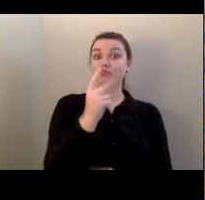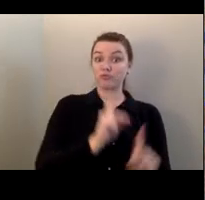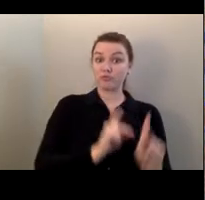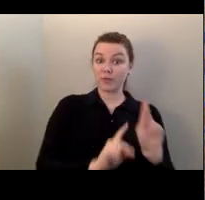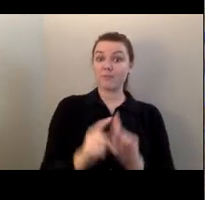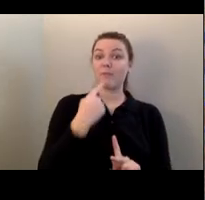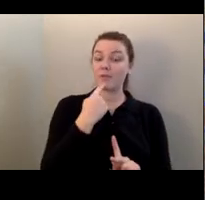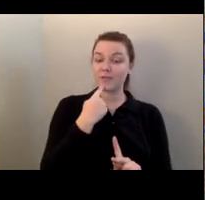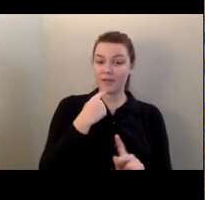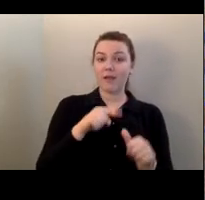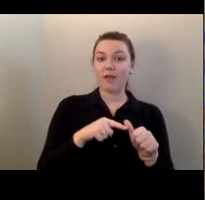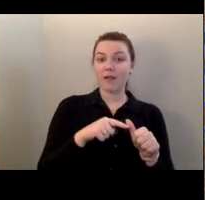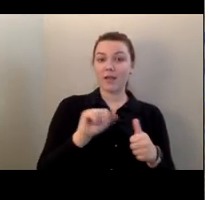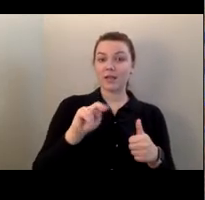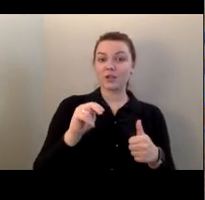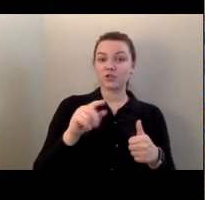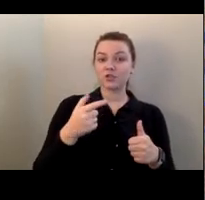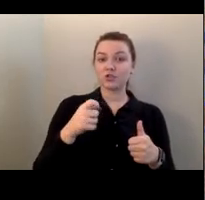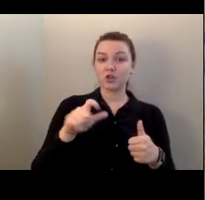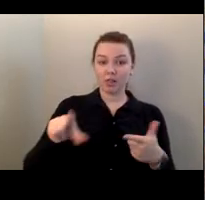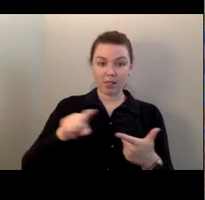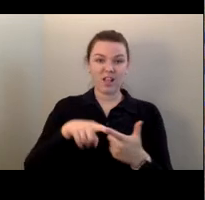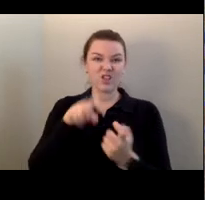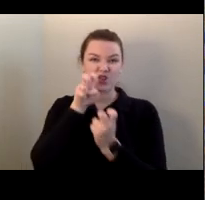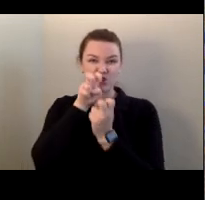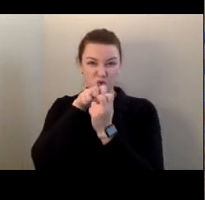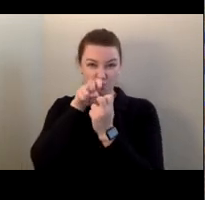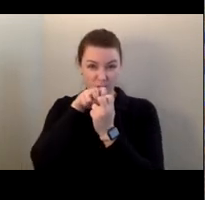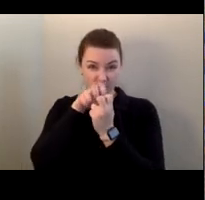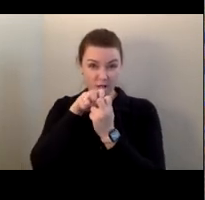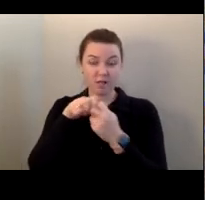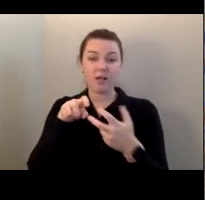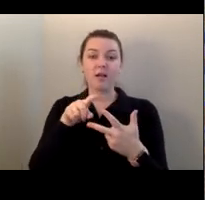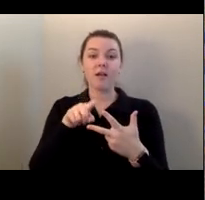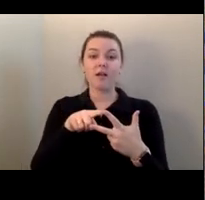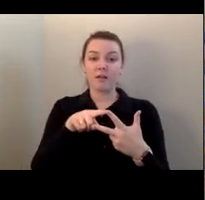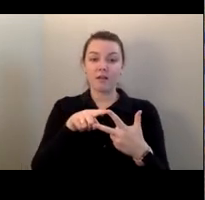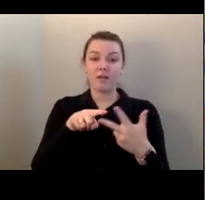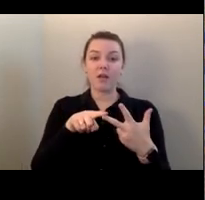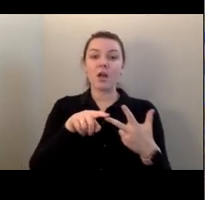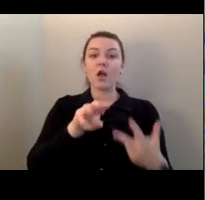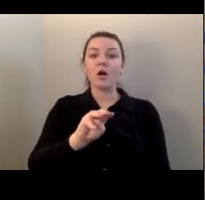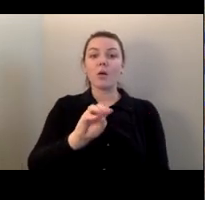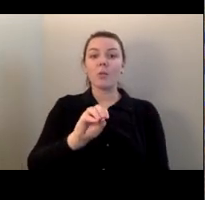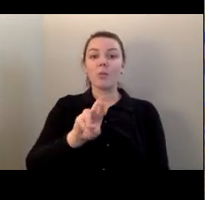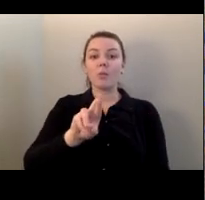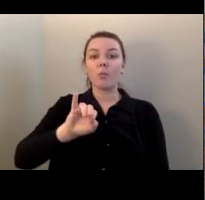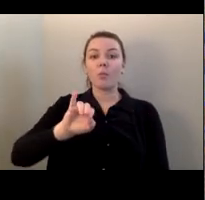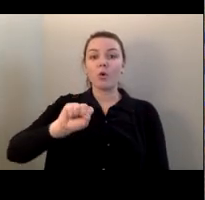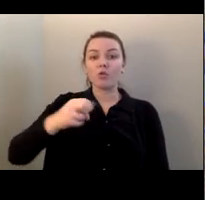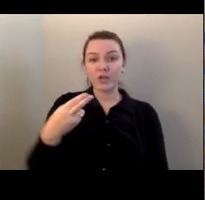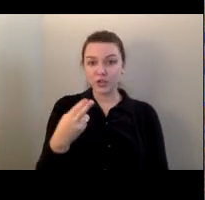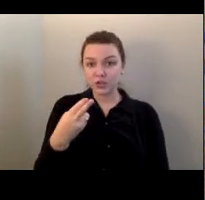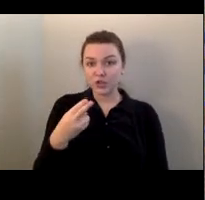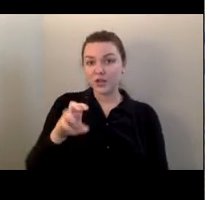Sandra says, "Squirrel fish and Moorish idol." Moorish idols, good job.